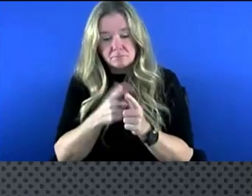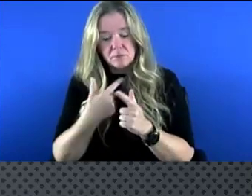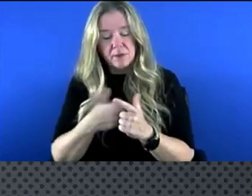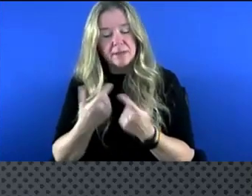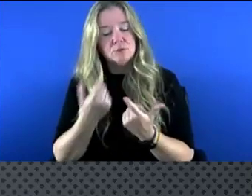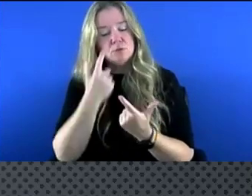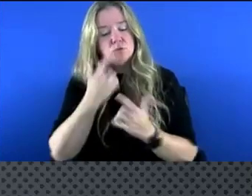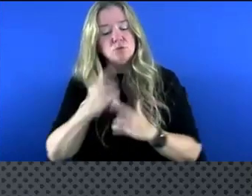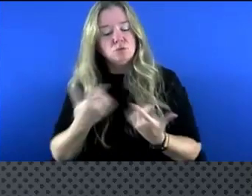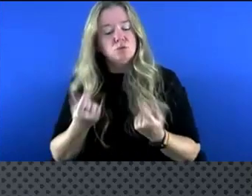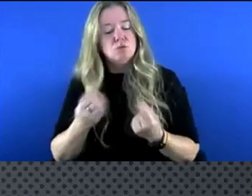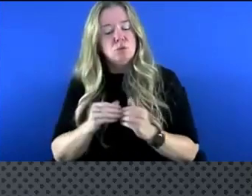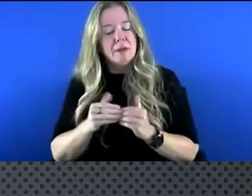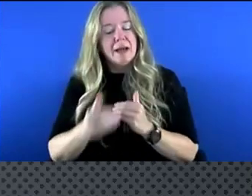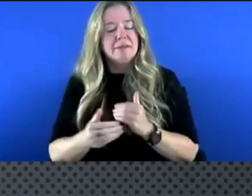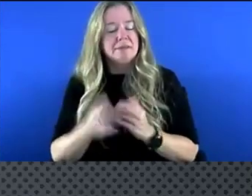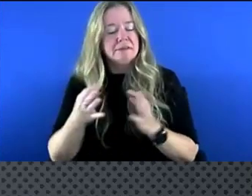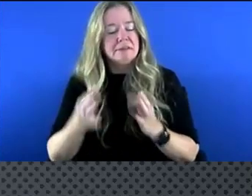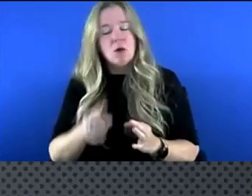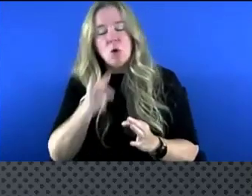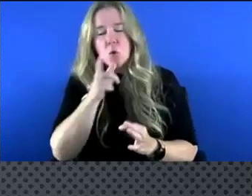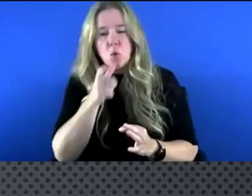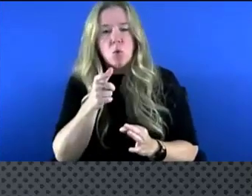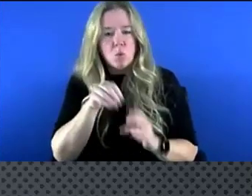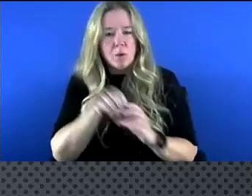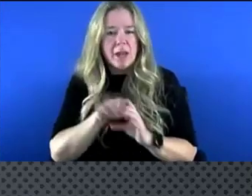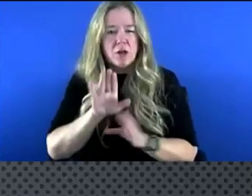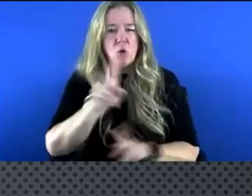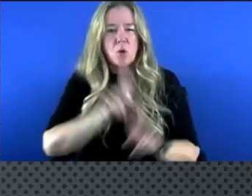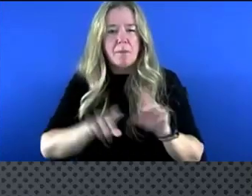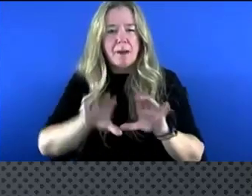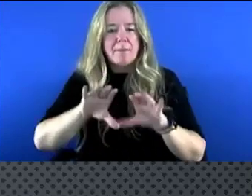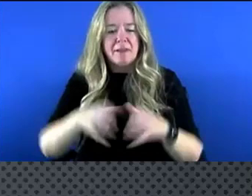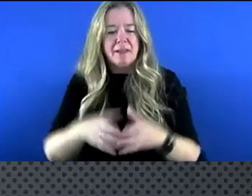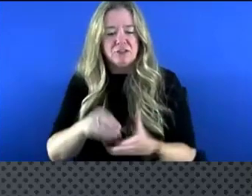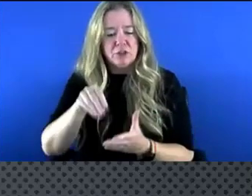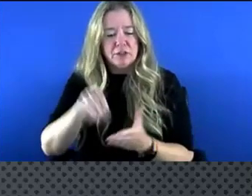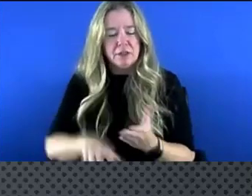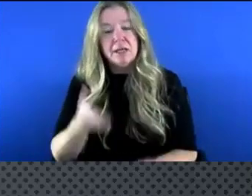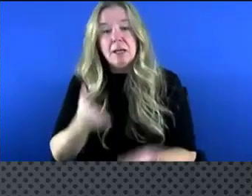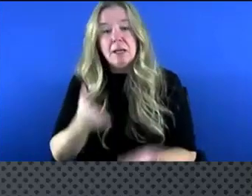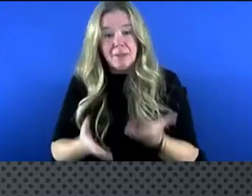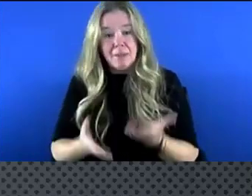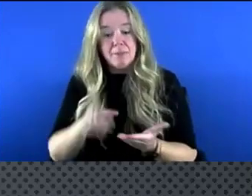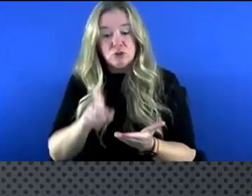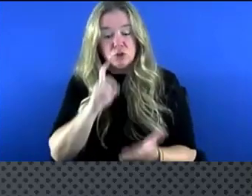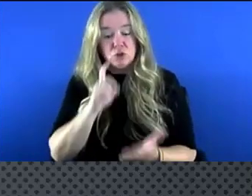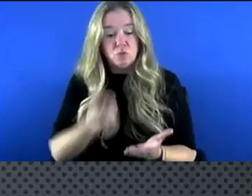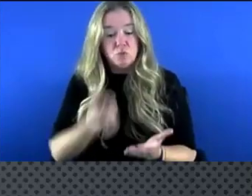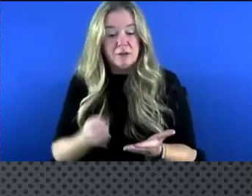and decide who in your population might-- should be registered with DB Central